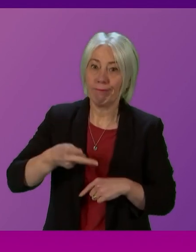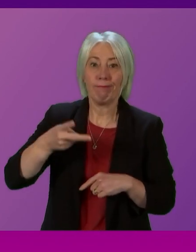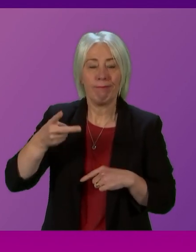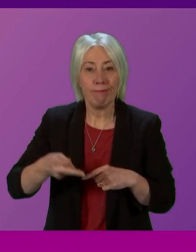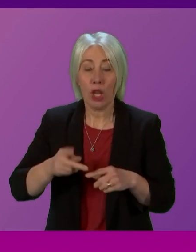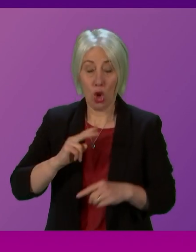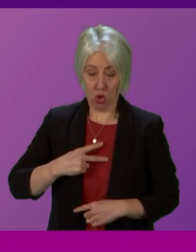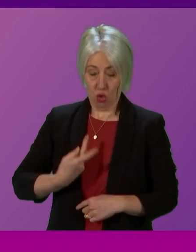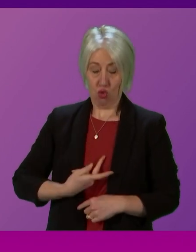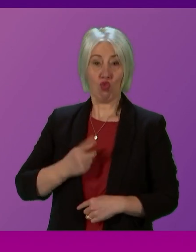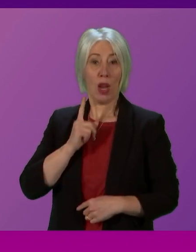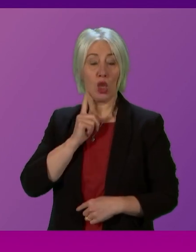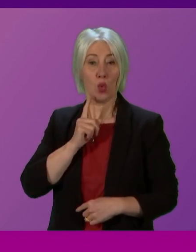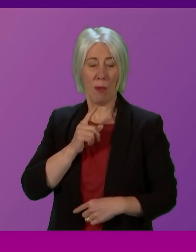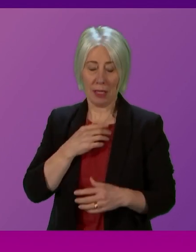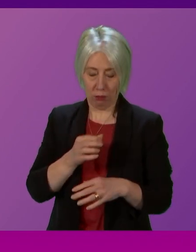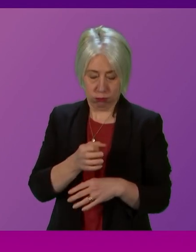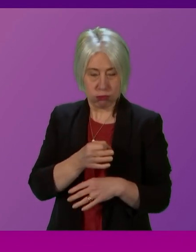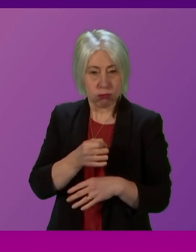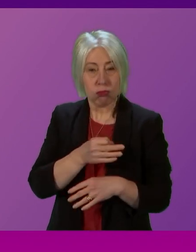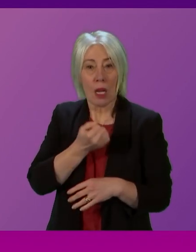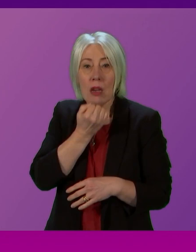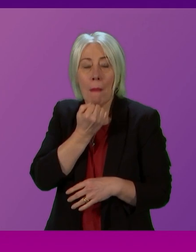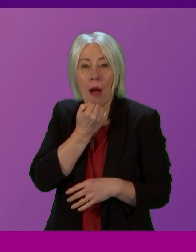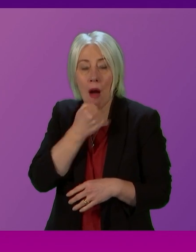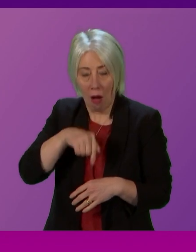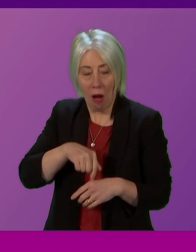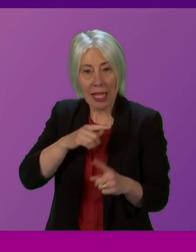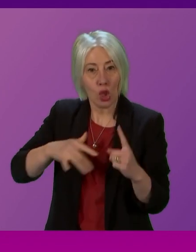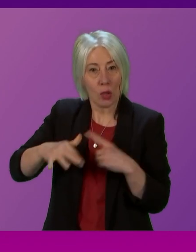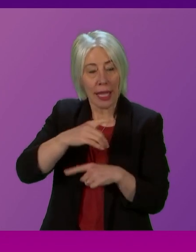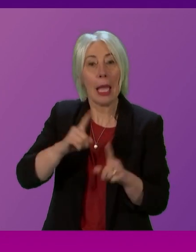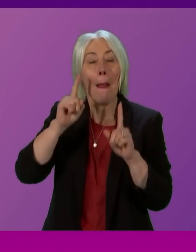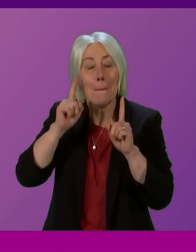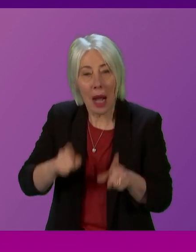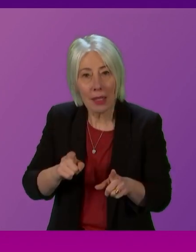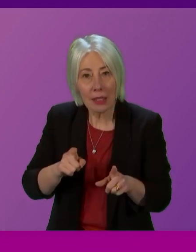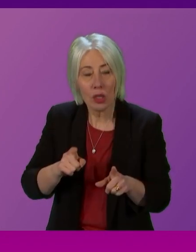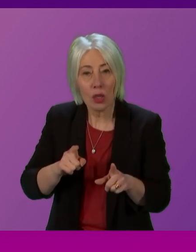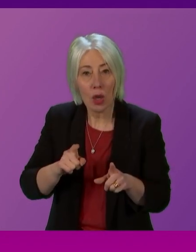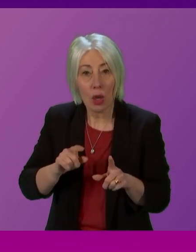trans women are a very tiny proportion of our society and that the overwhelming number